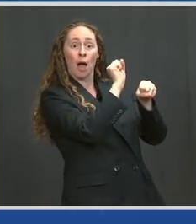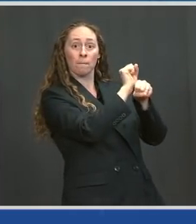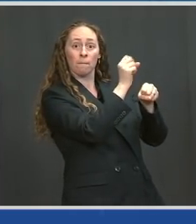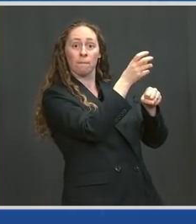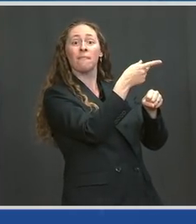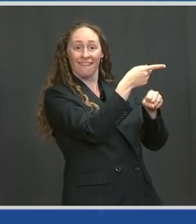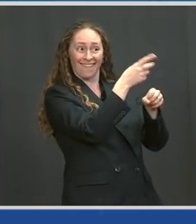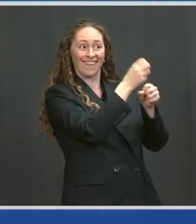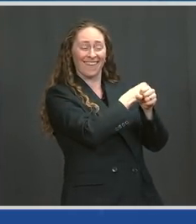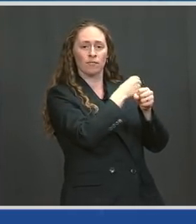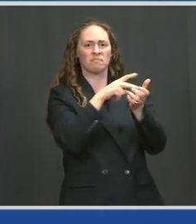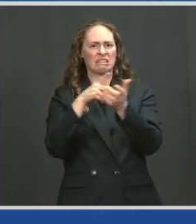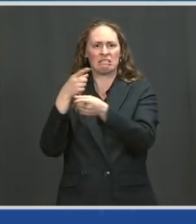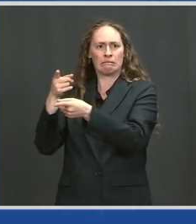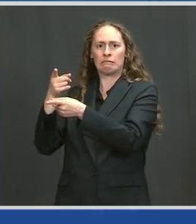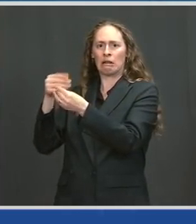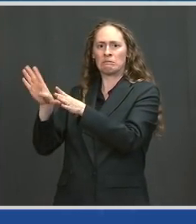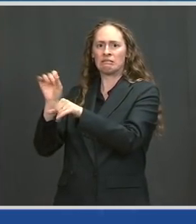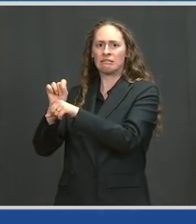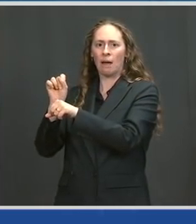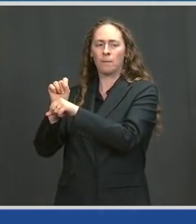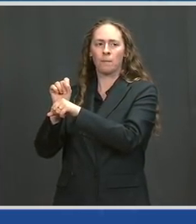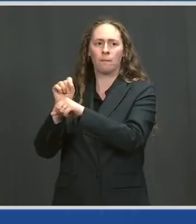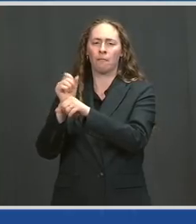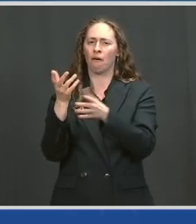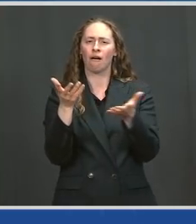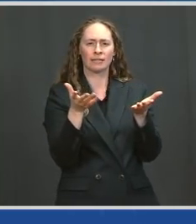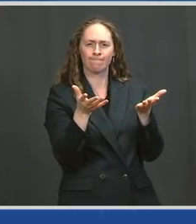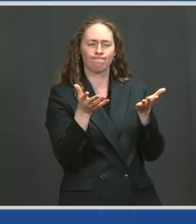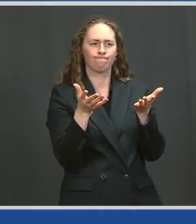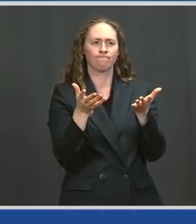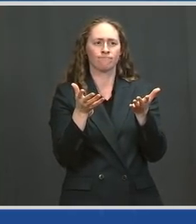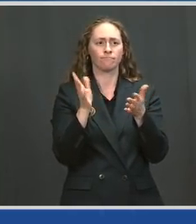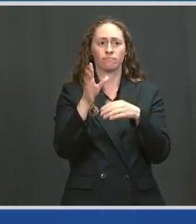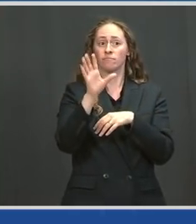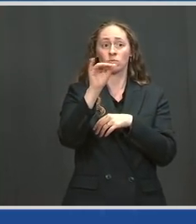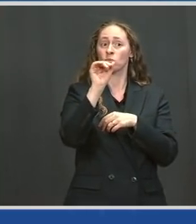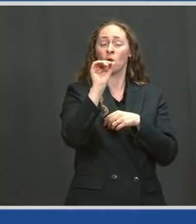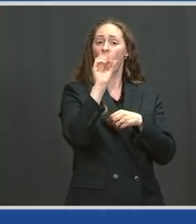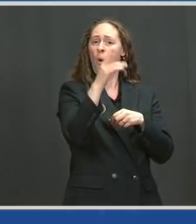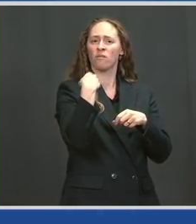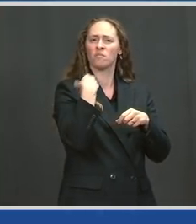And maybe worst of all, if I hold you down, I lift myself up.